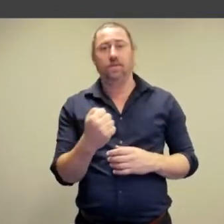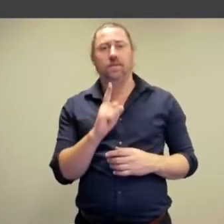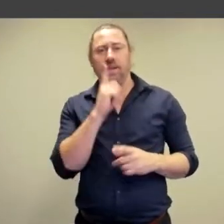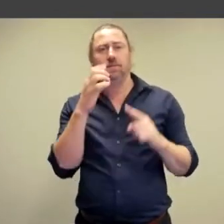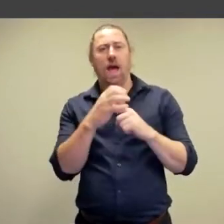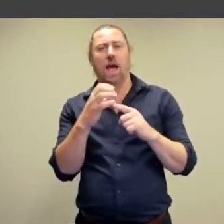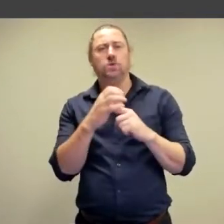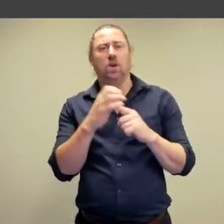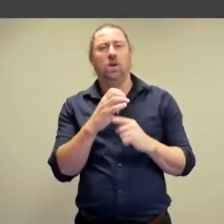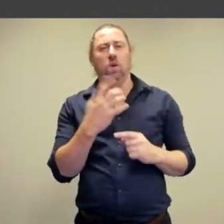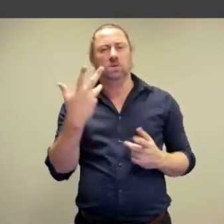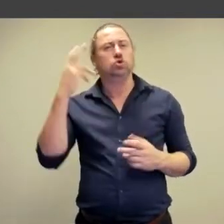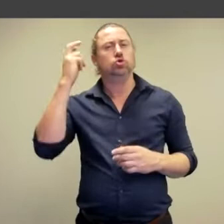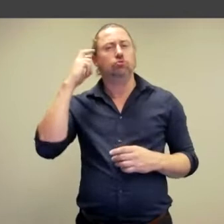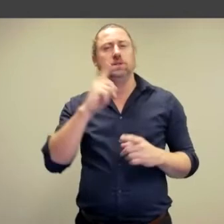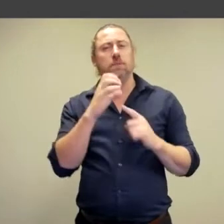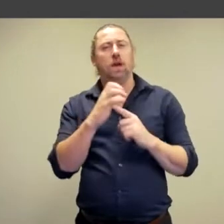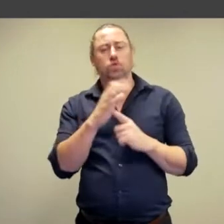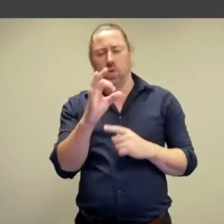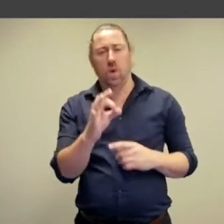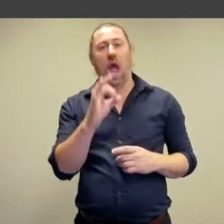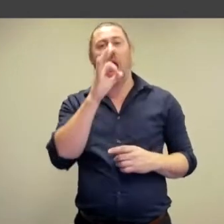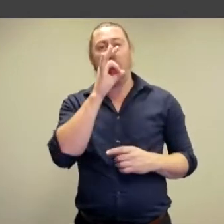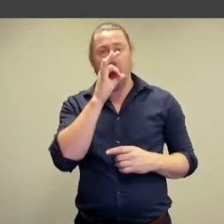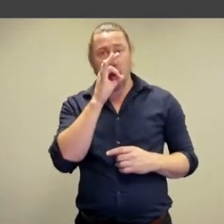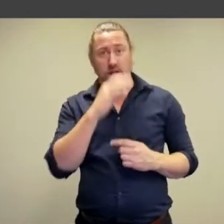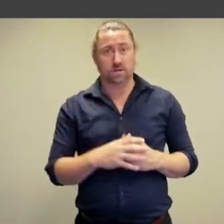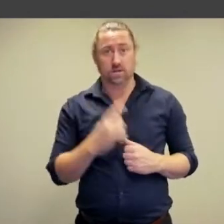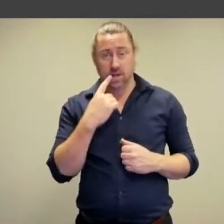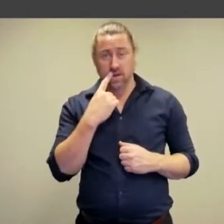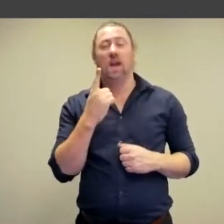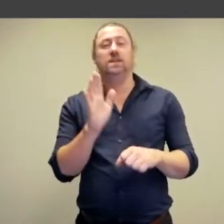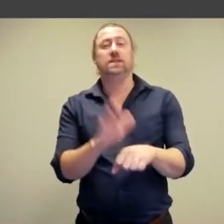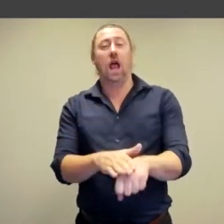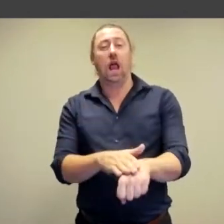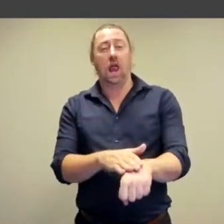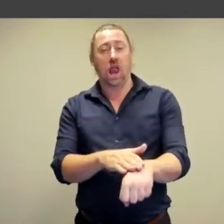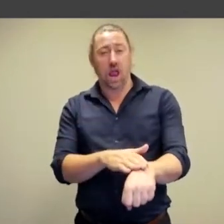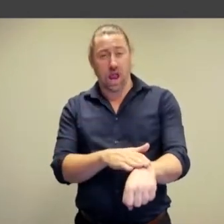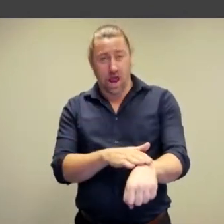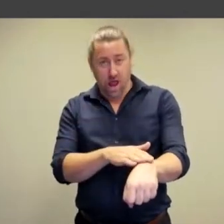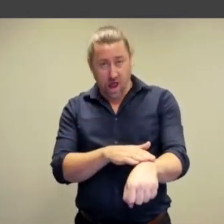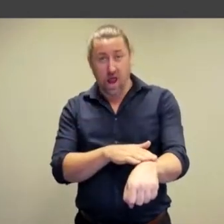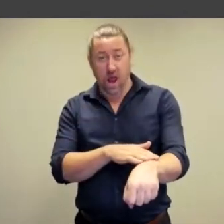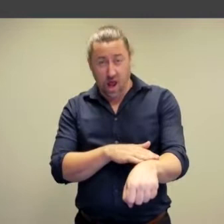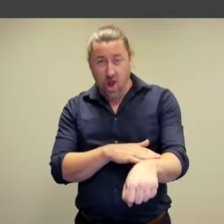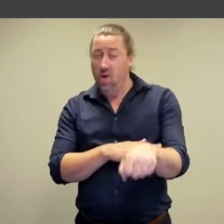between her teeth.